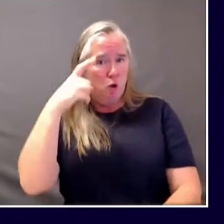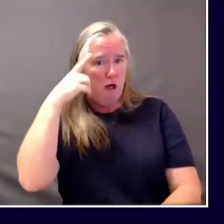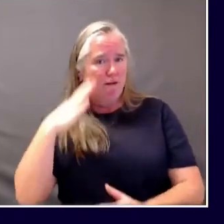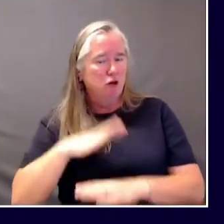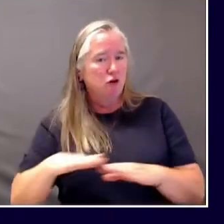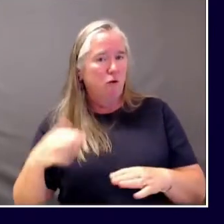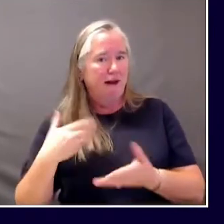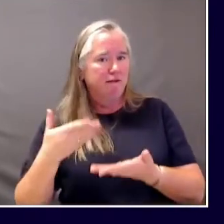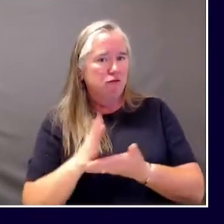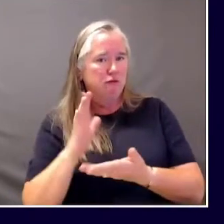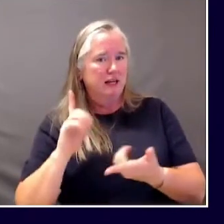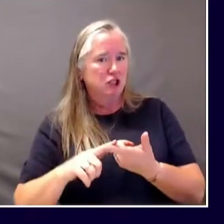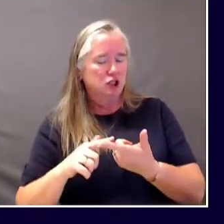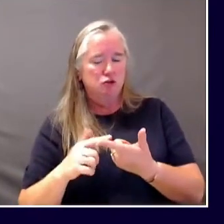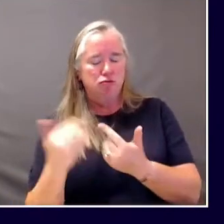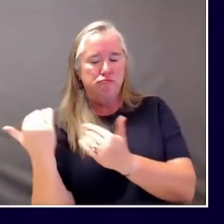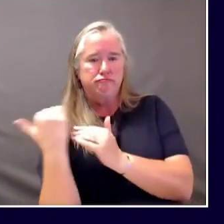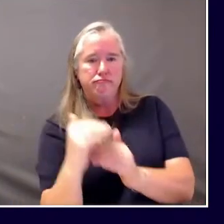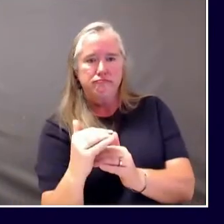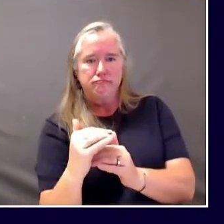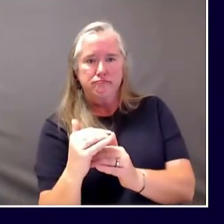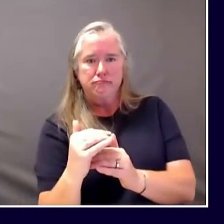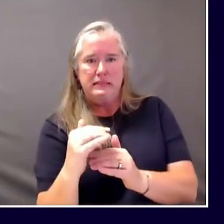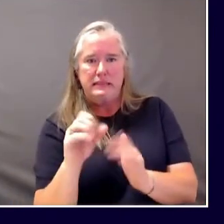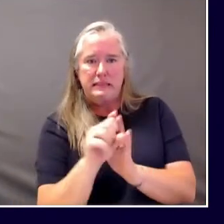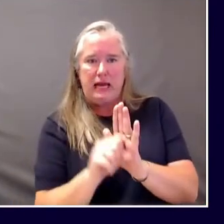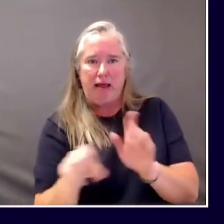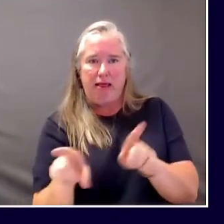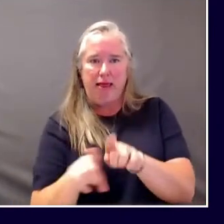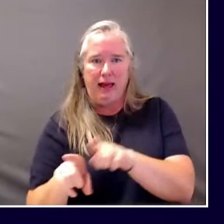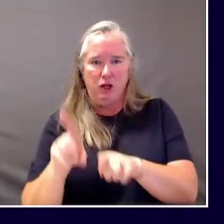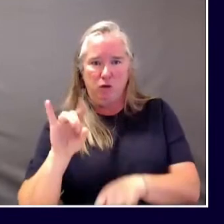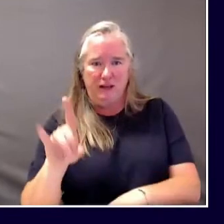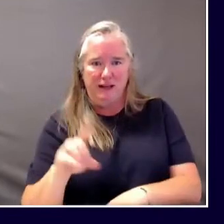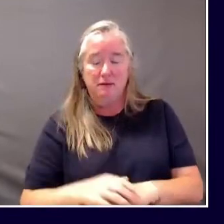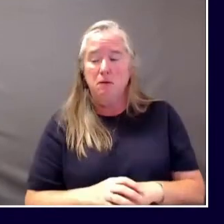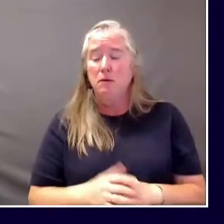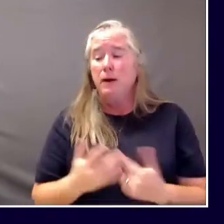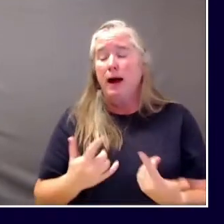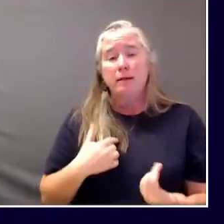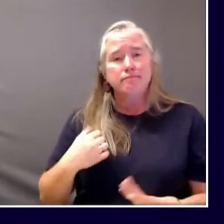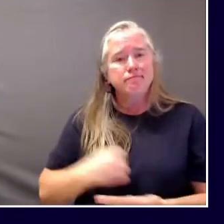I'm sorry I didn't tell me that